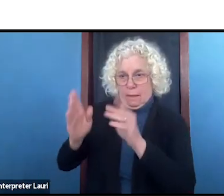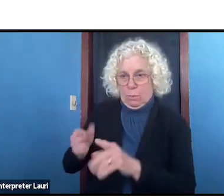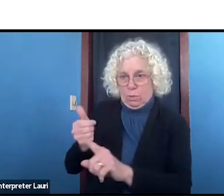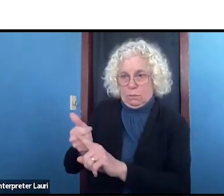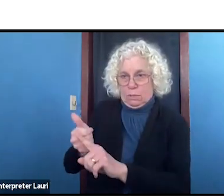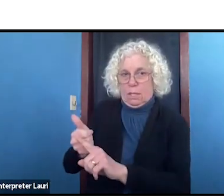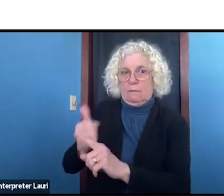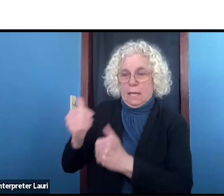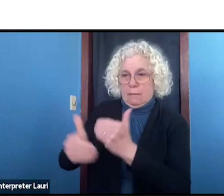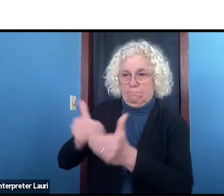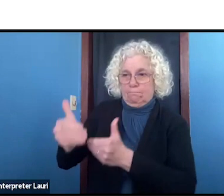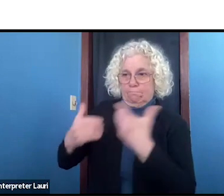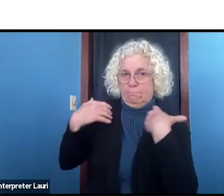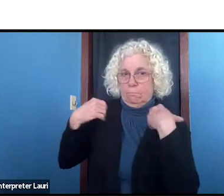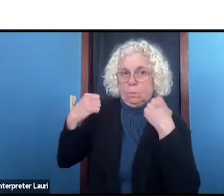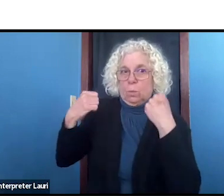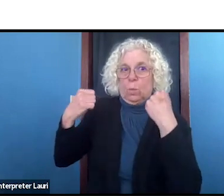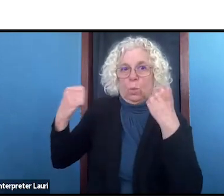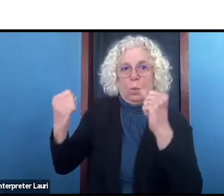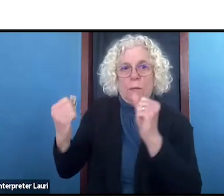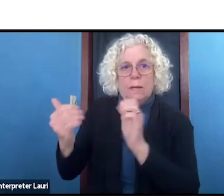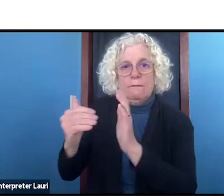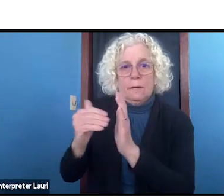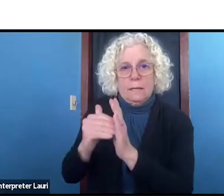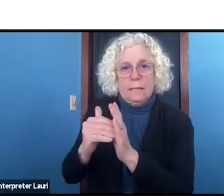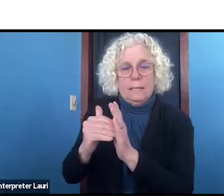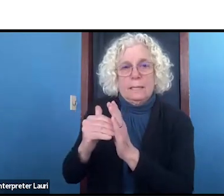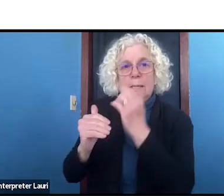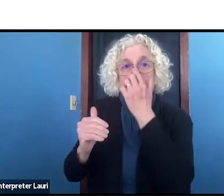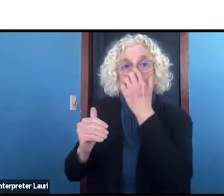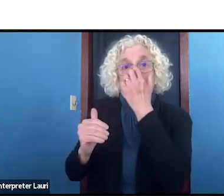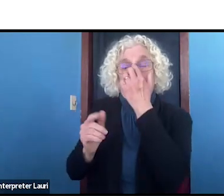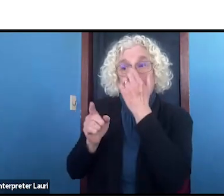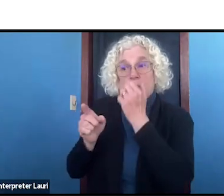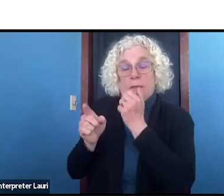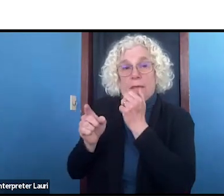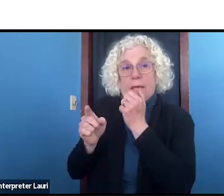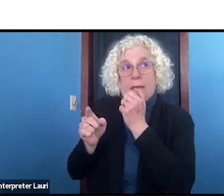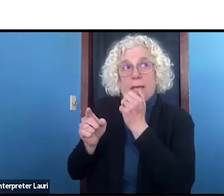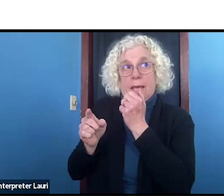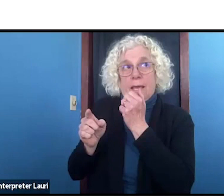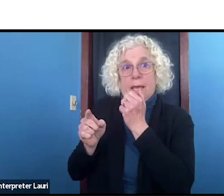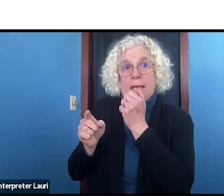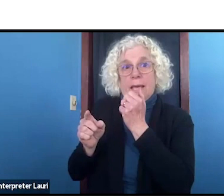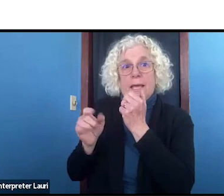the hope that will bring a person in to for relief